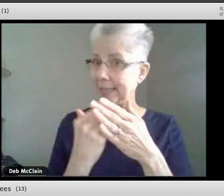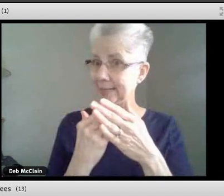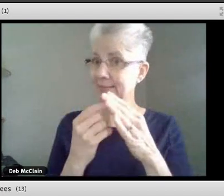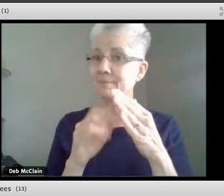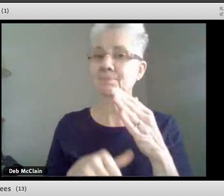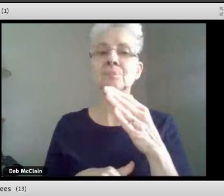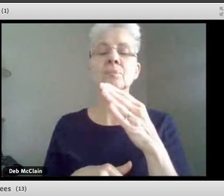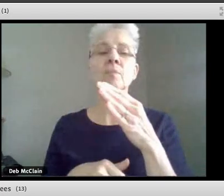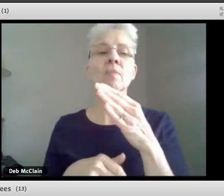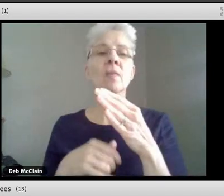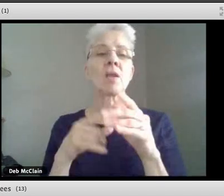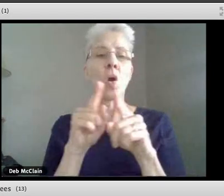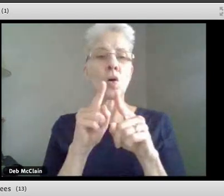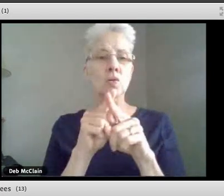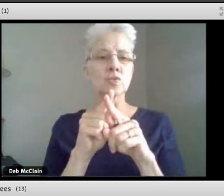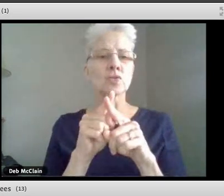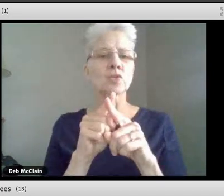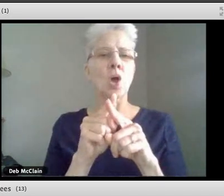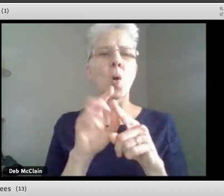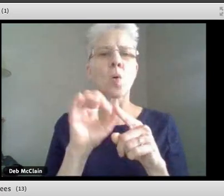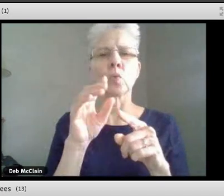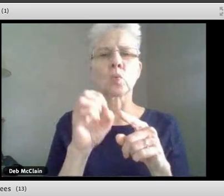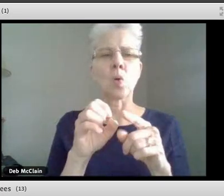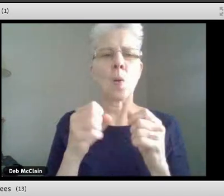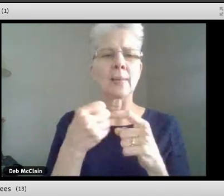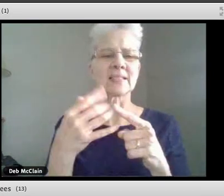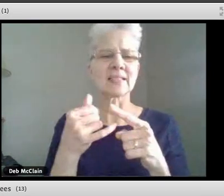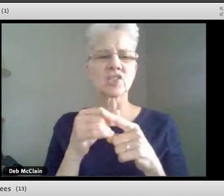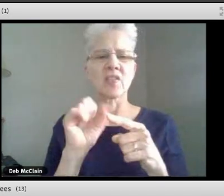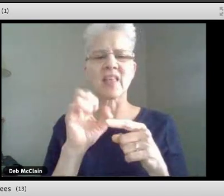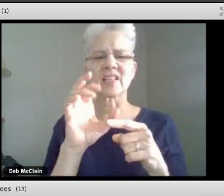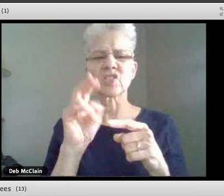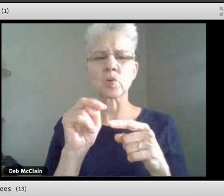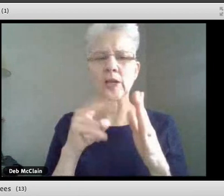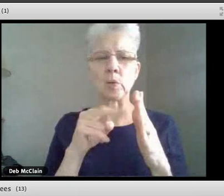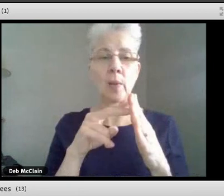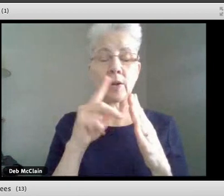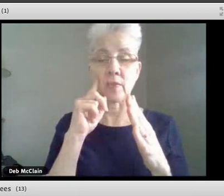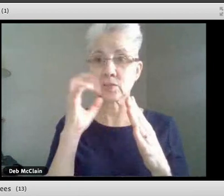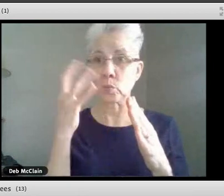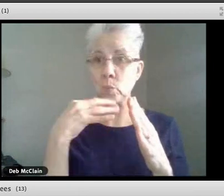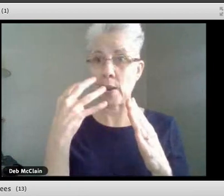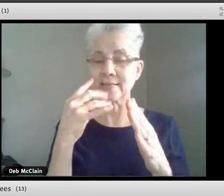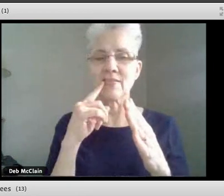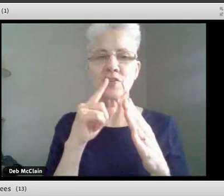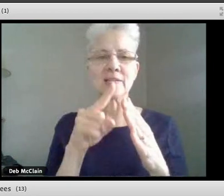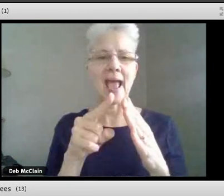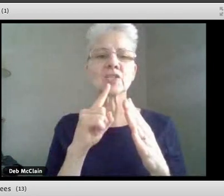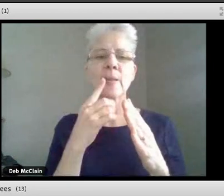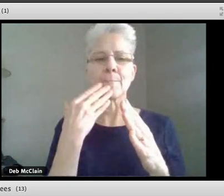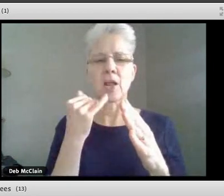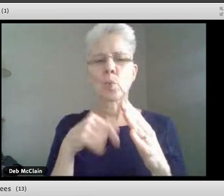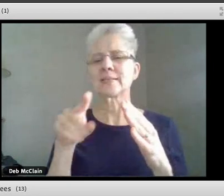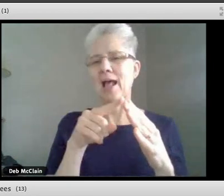that will drive you absolutely crazy. There's actually some better ones out there that aren't too expensive, but if you just want to simulate, you can do that,